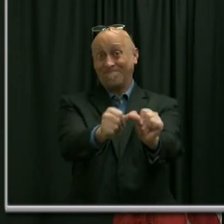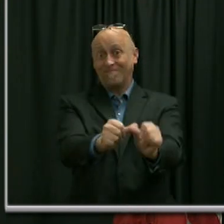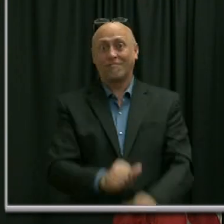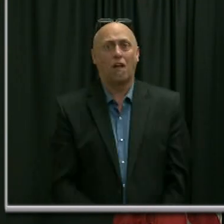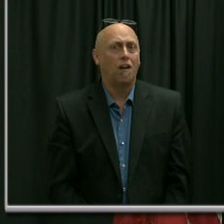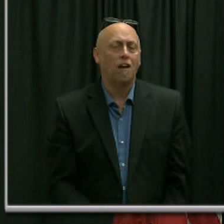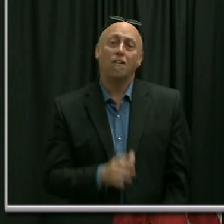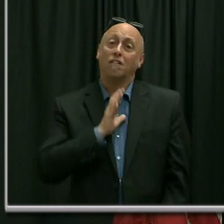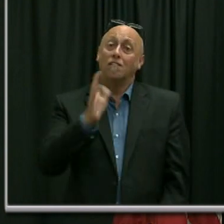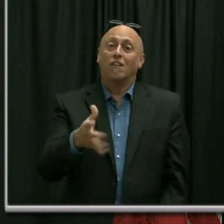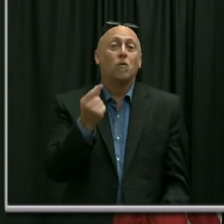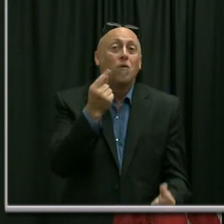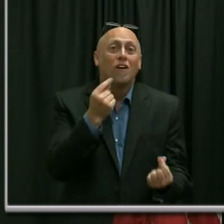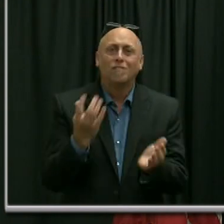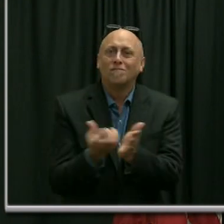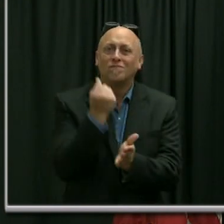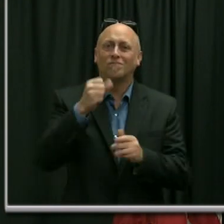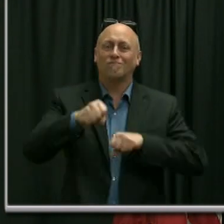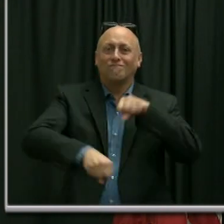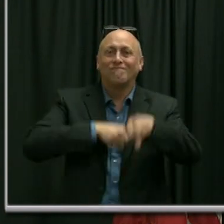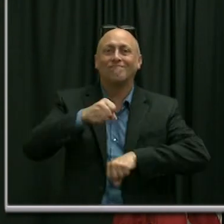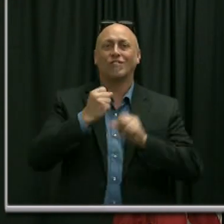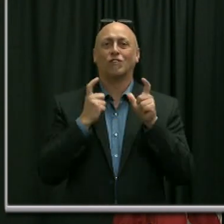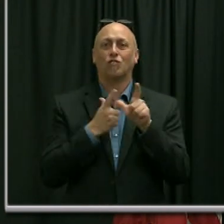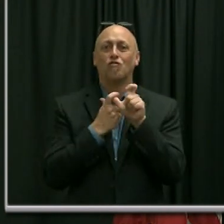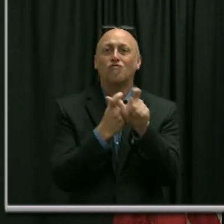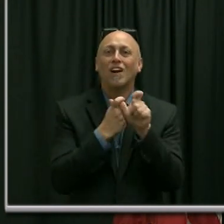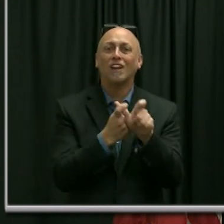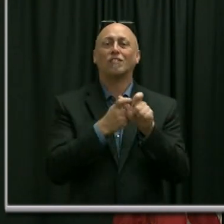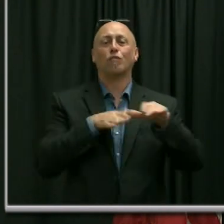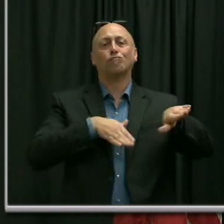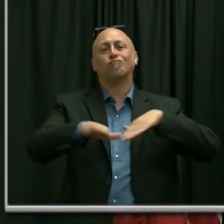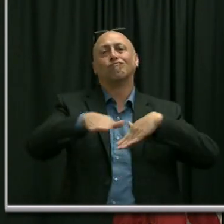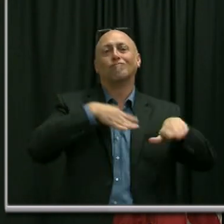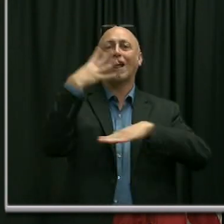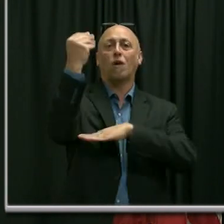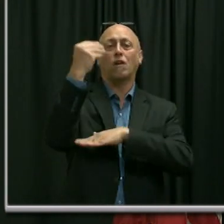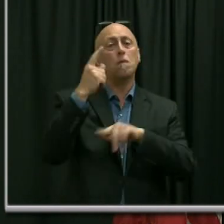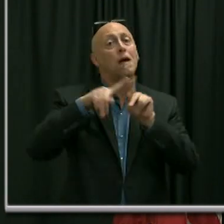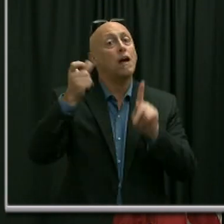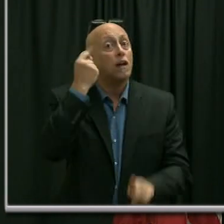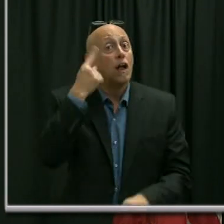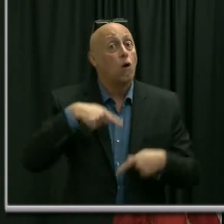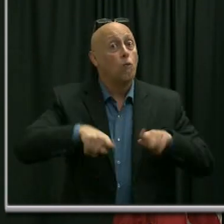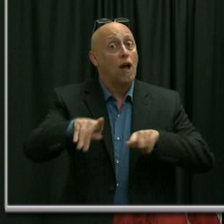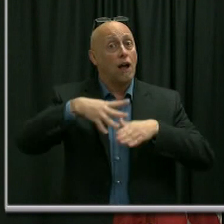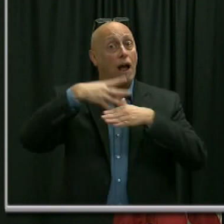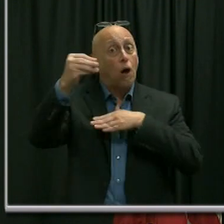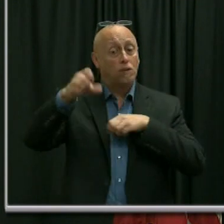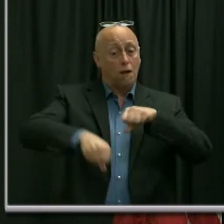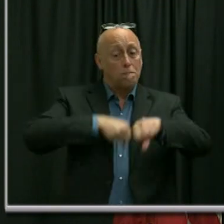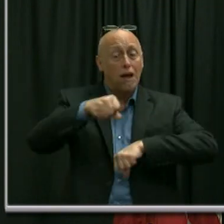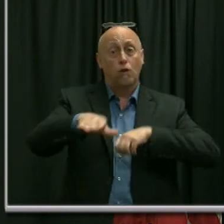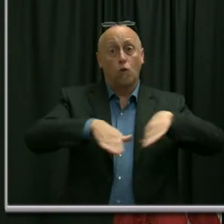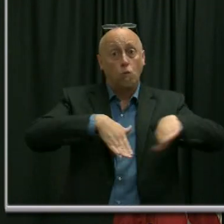ACTUALLY A GOOD TIME TO GO OUTSIDE FOR A WALK TAKE A JOG OR RIDE A BIKE BUT REMEMBER THE